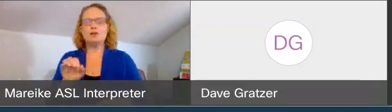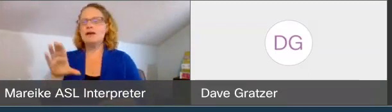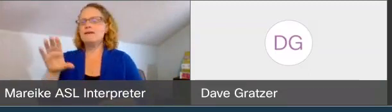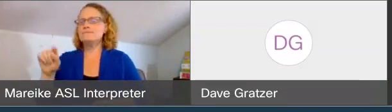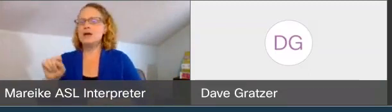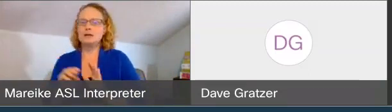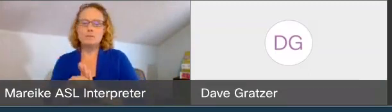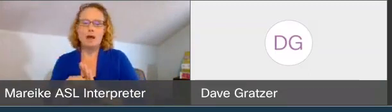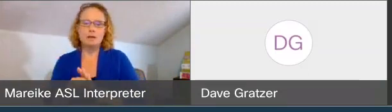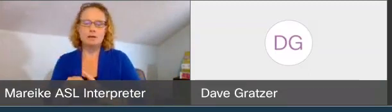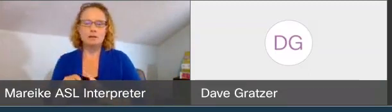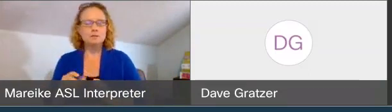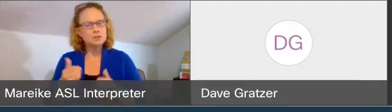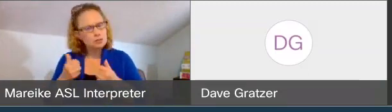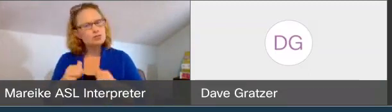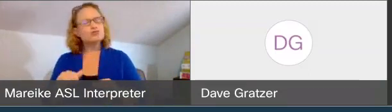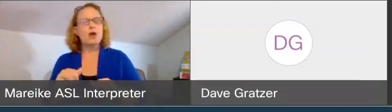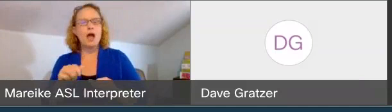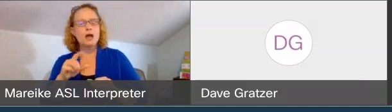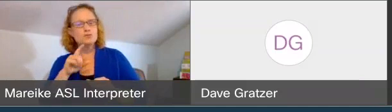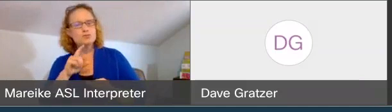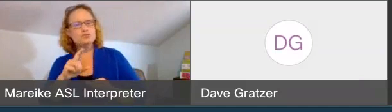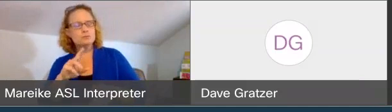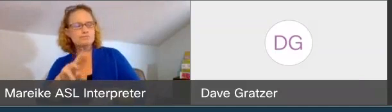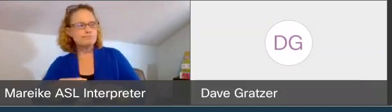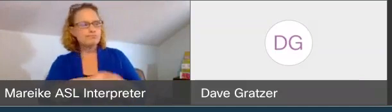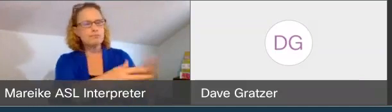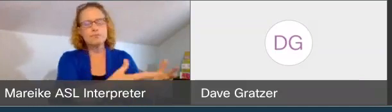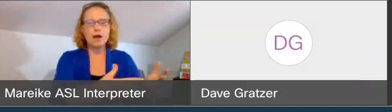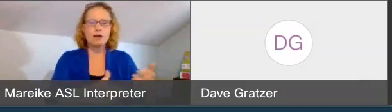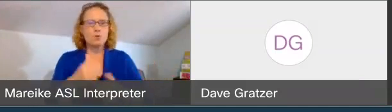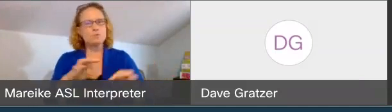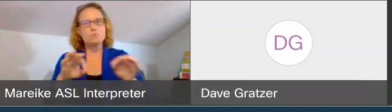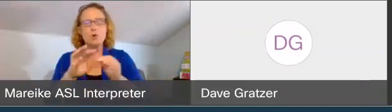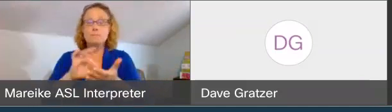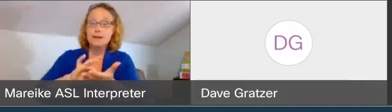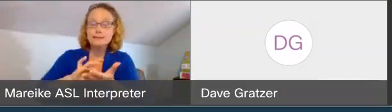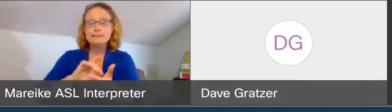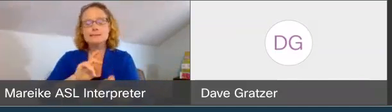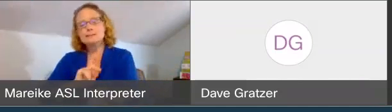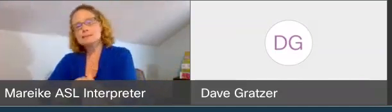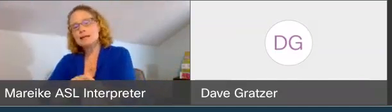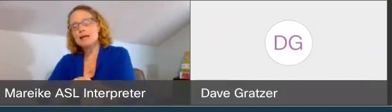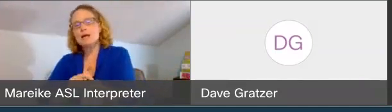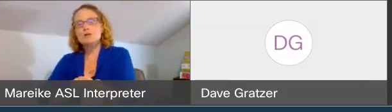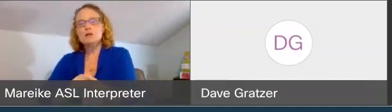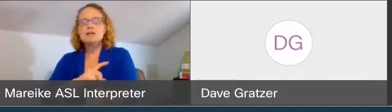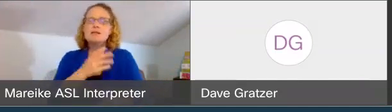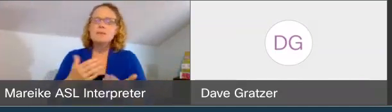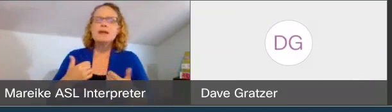model that, are important, medicine, psychiatry, they may just have different priorities. And I